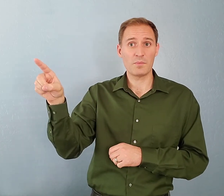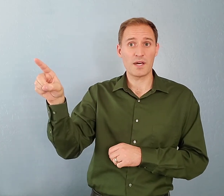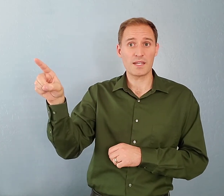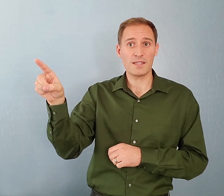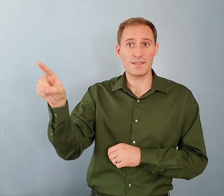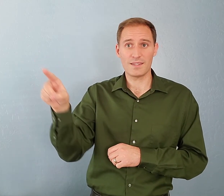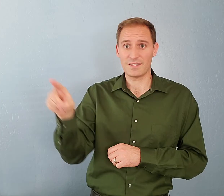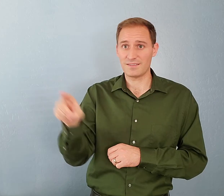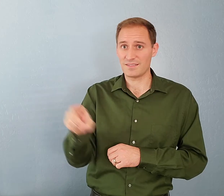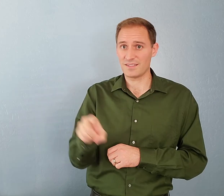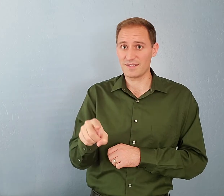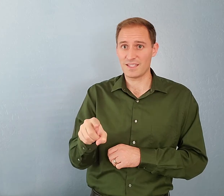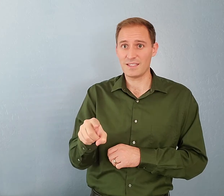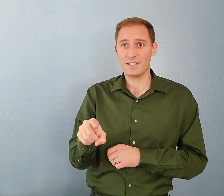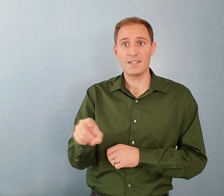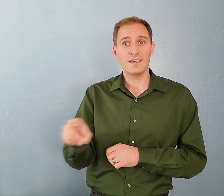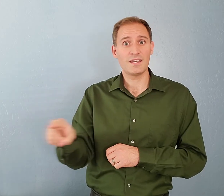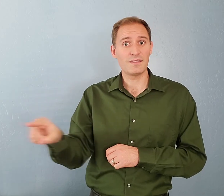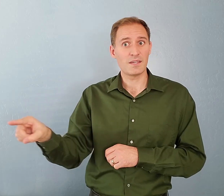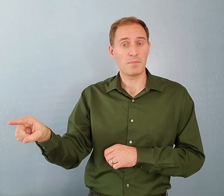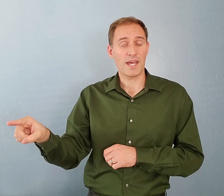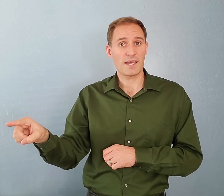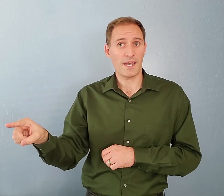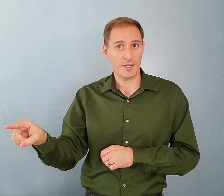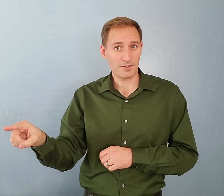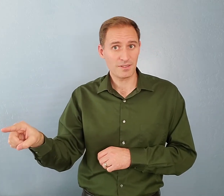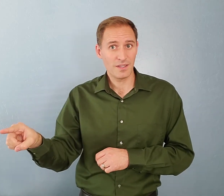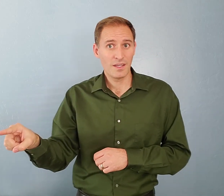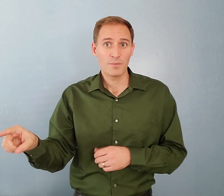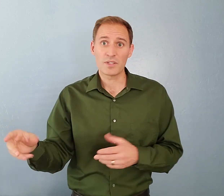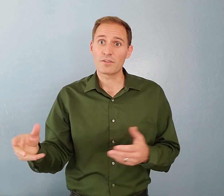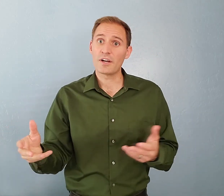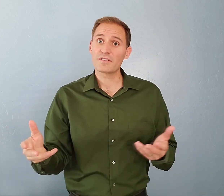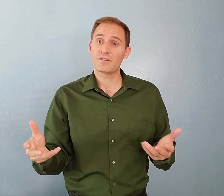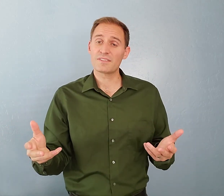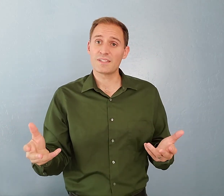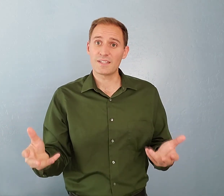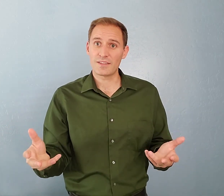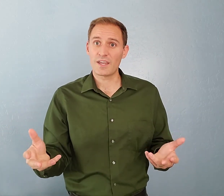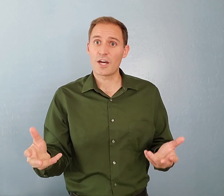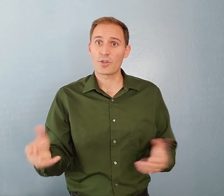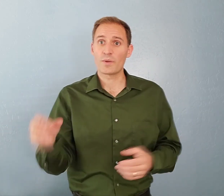body and then it zigs in and then back out, but you'll also see it the other way